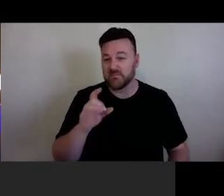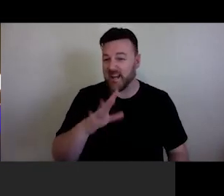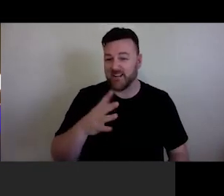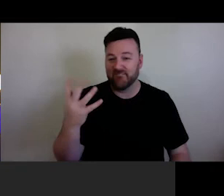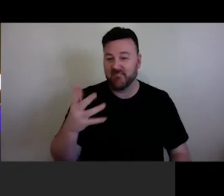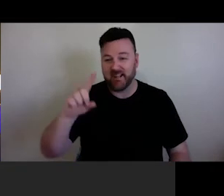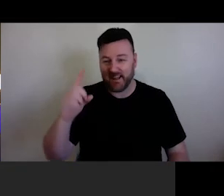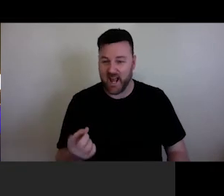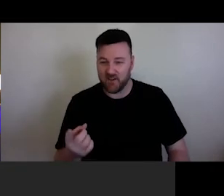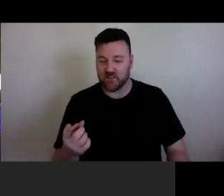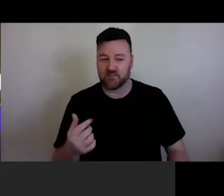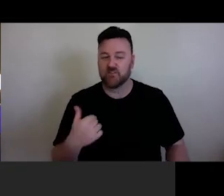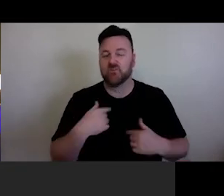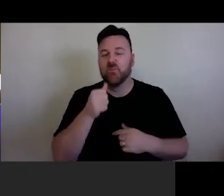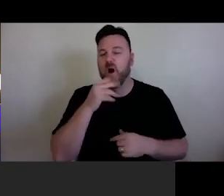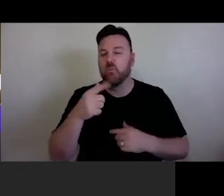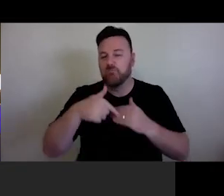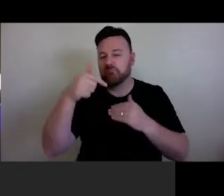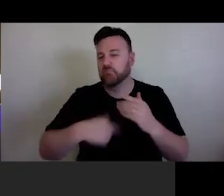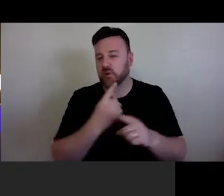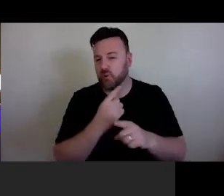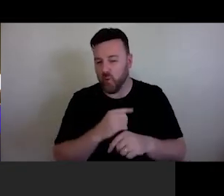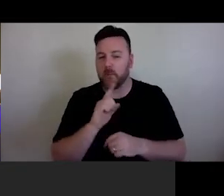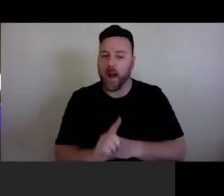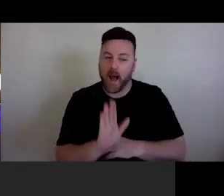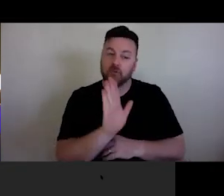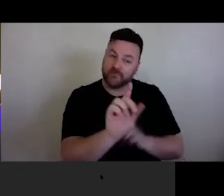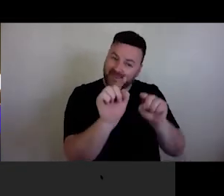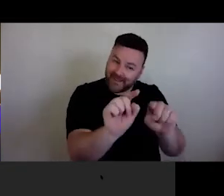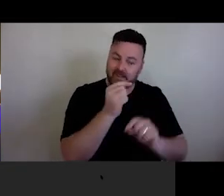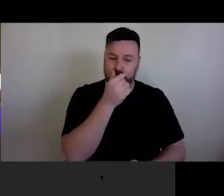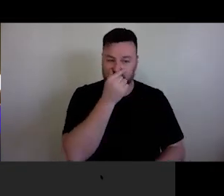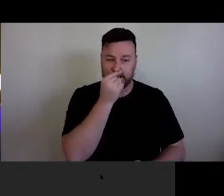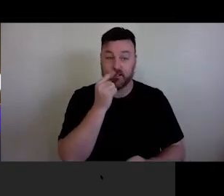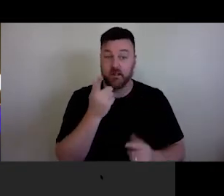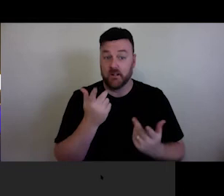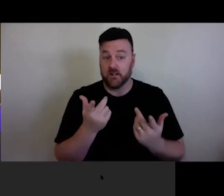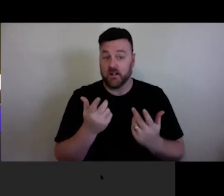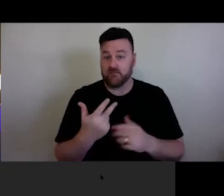delve too deeply at this point, but it's a bigger video mixer. At this